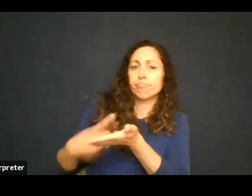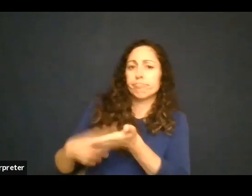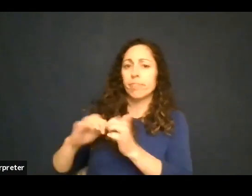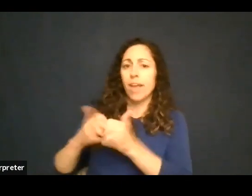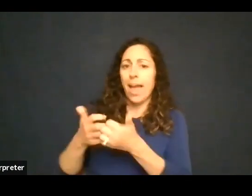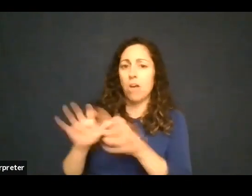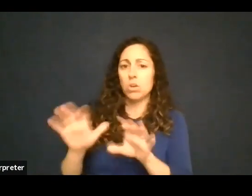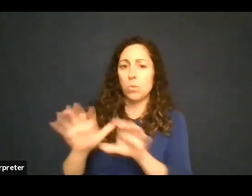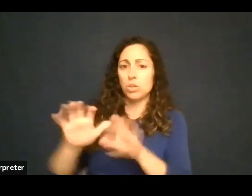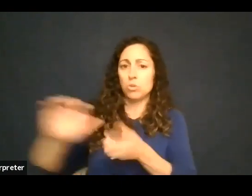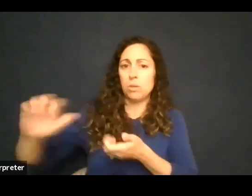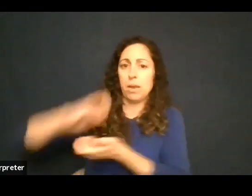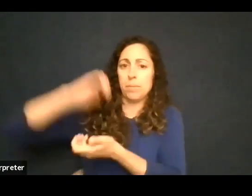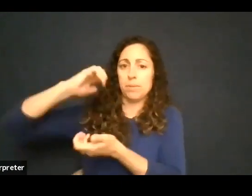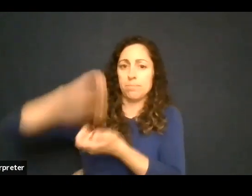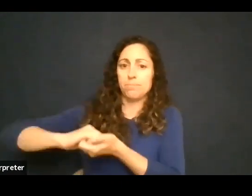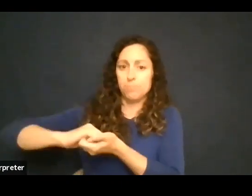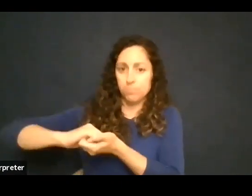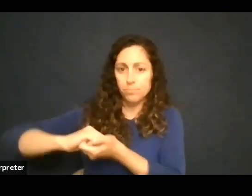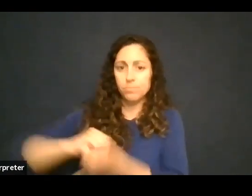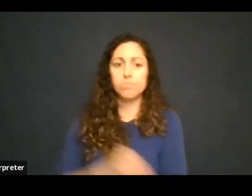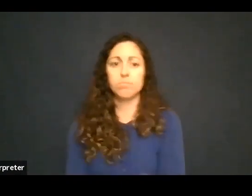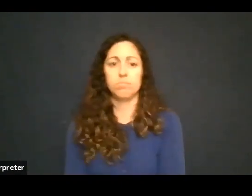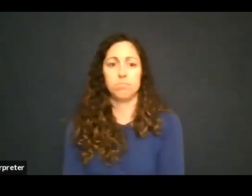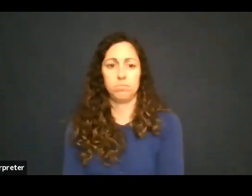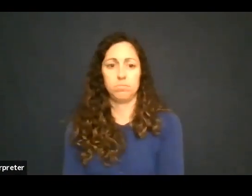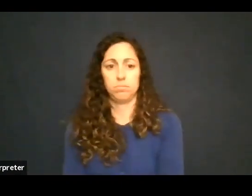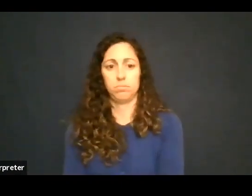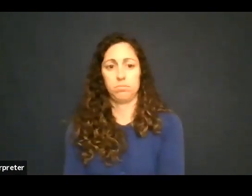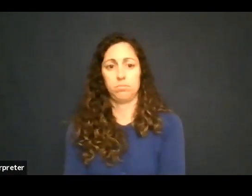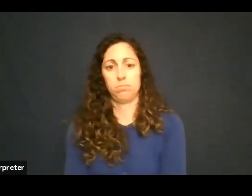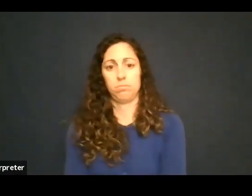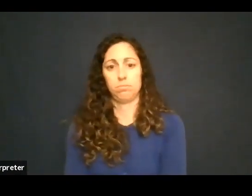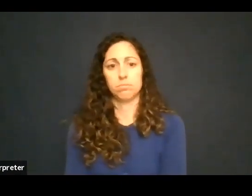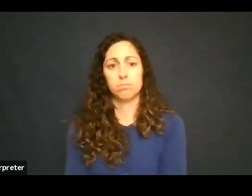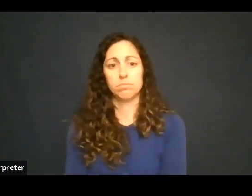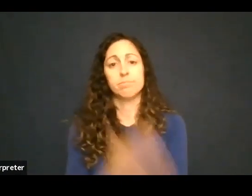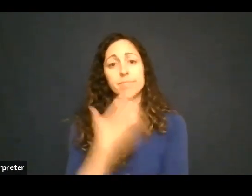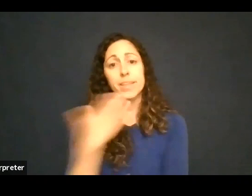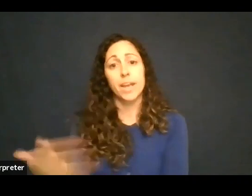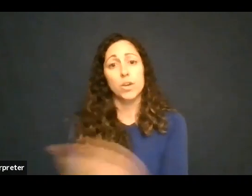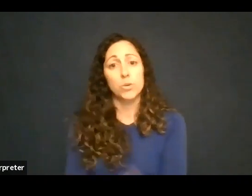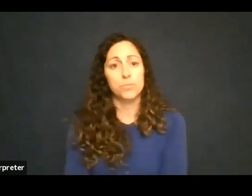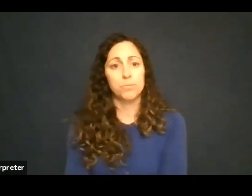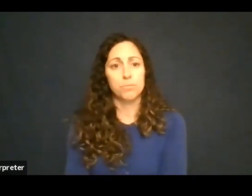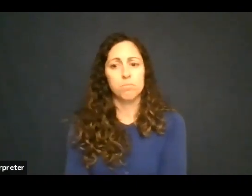with his clinical consortium. Thank you. I think we have time for one more question.